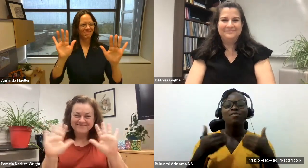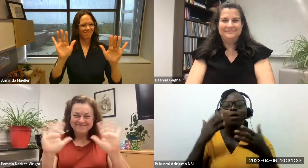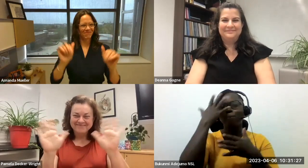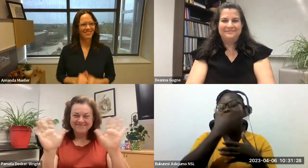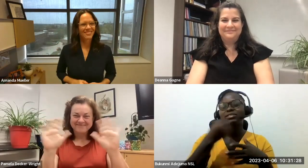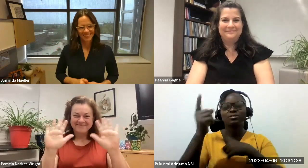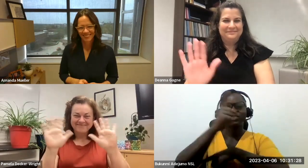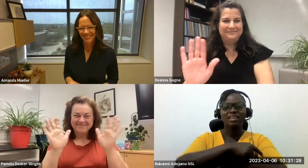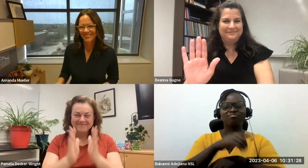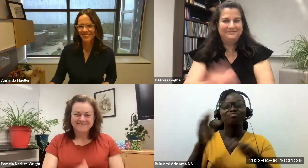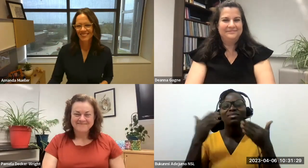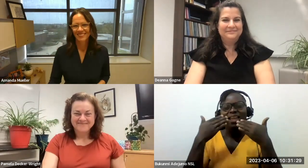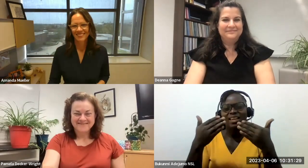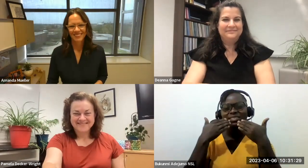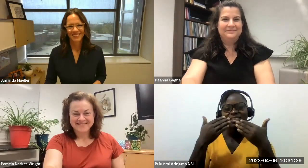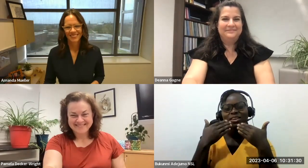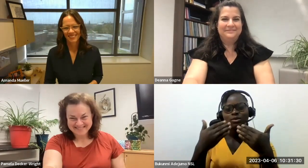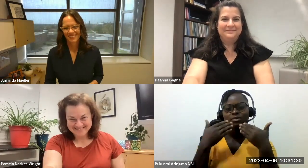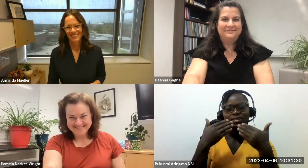Thank you. Thank you so much. Bye, bye.